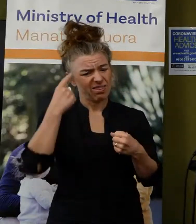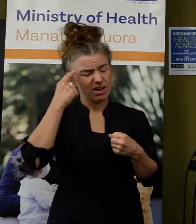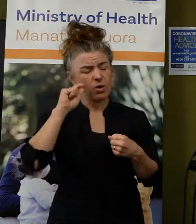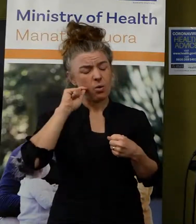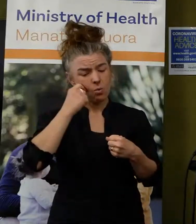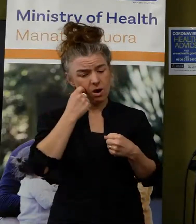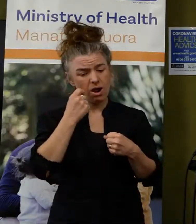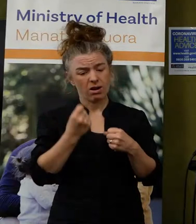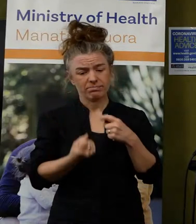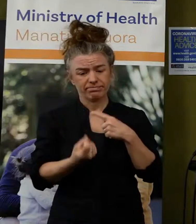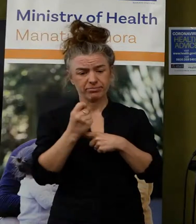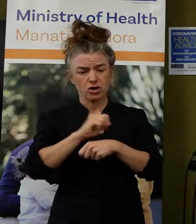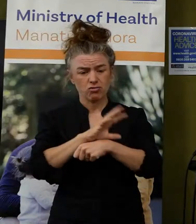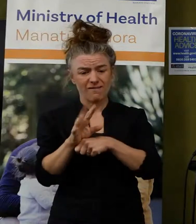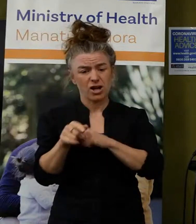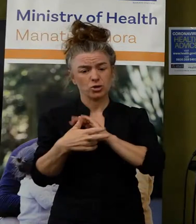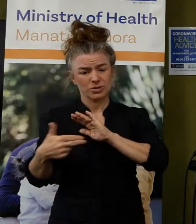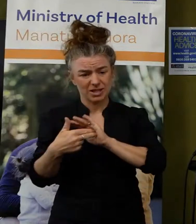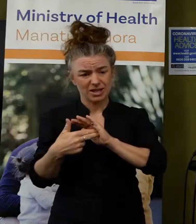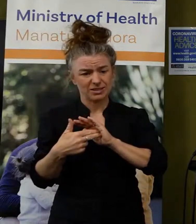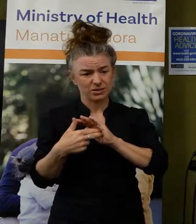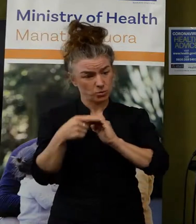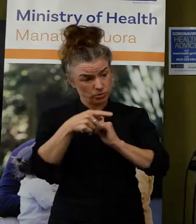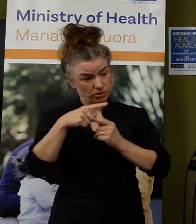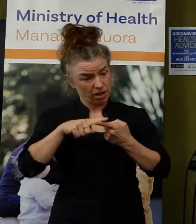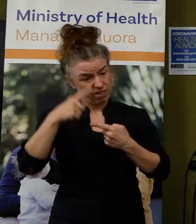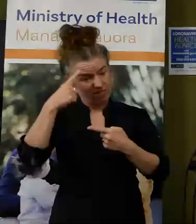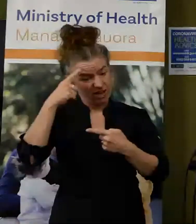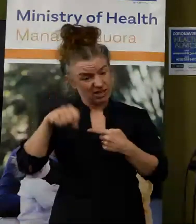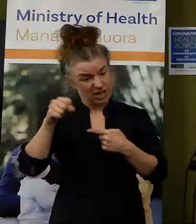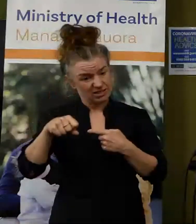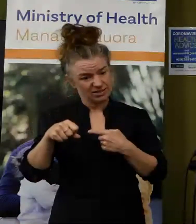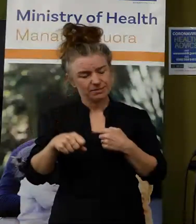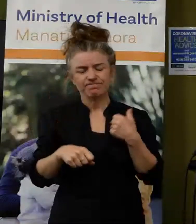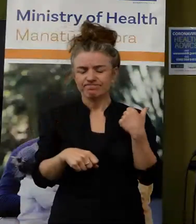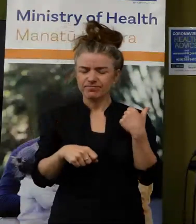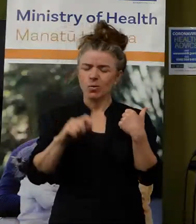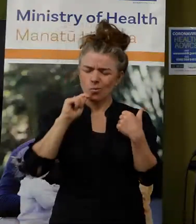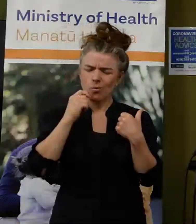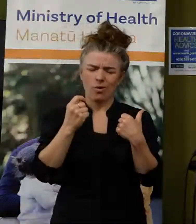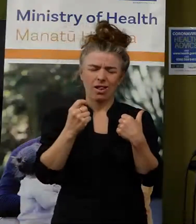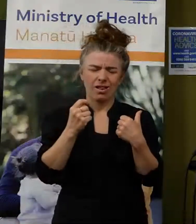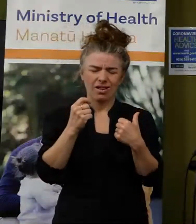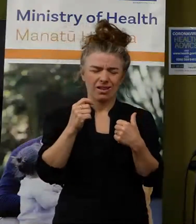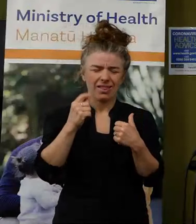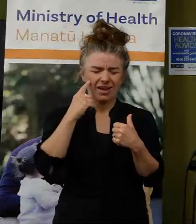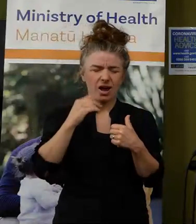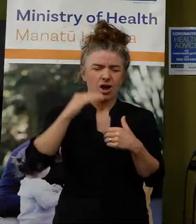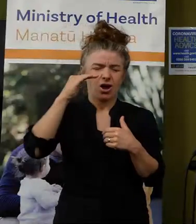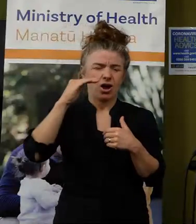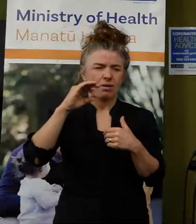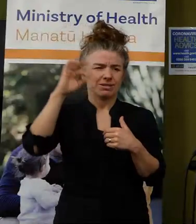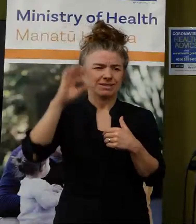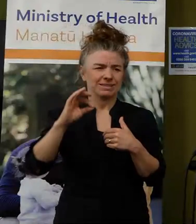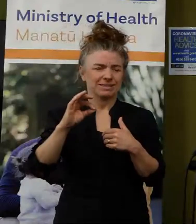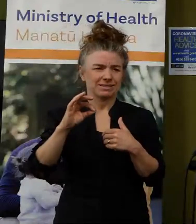And we still think there's a high likelihood we will get a case. And of course, what we have been doing to date